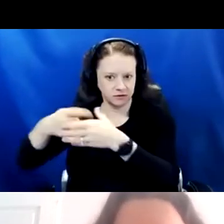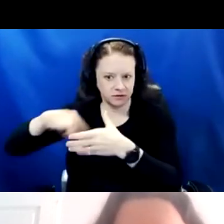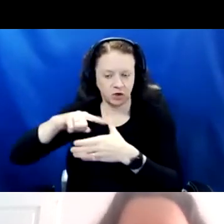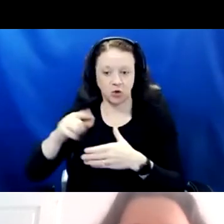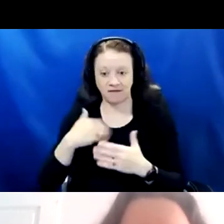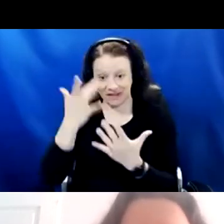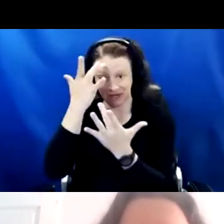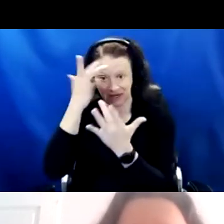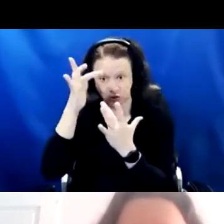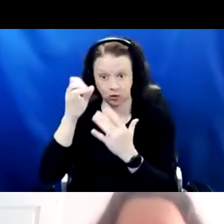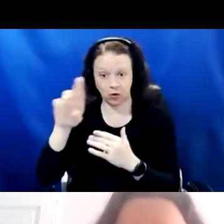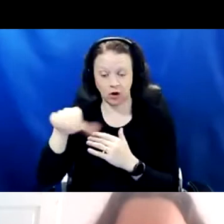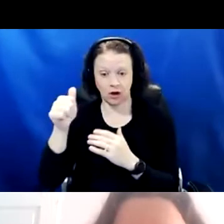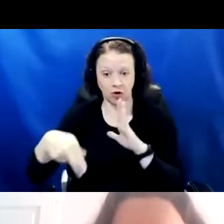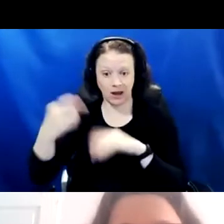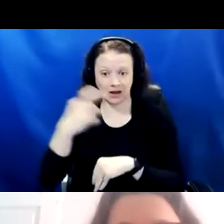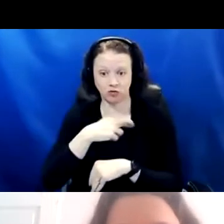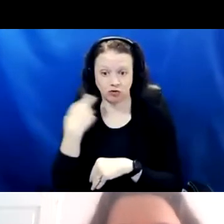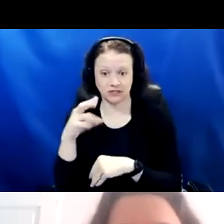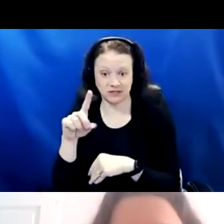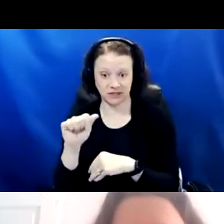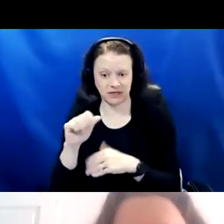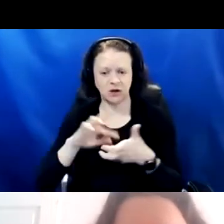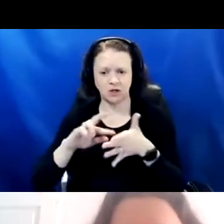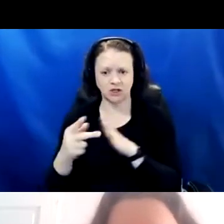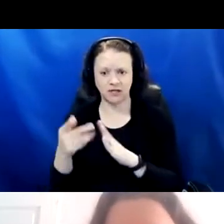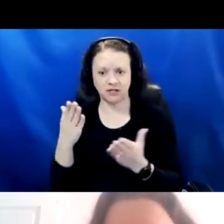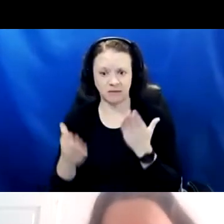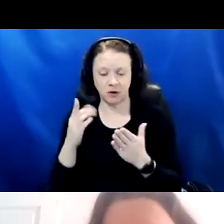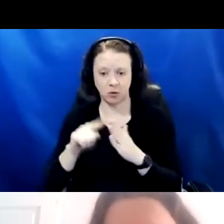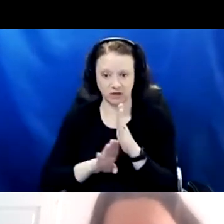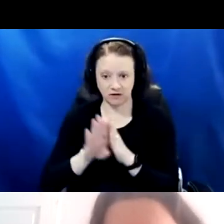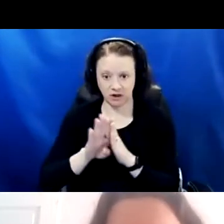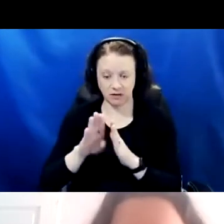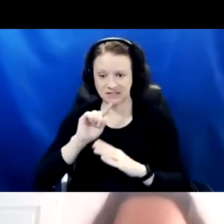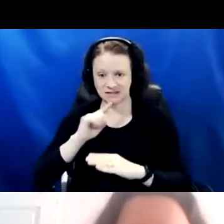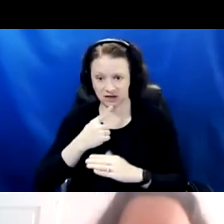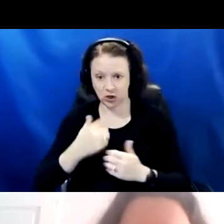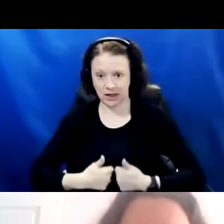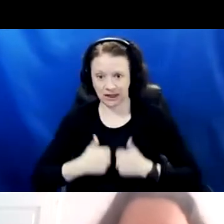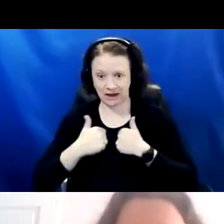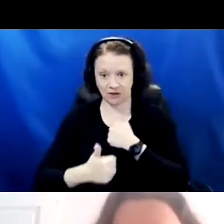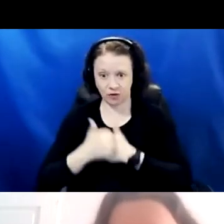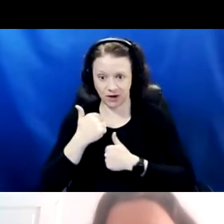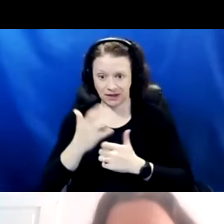or other high-risk disability. That means you may develop severe life-threatening illness or death from COVID.